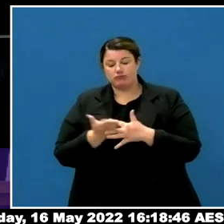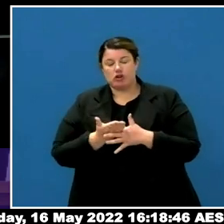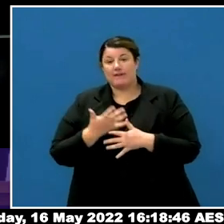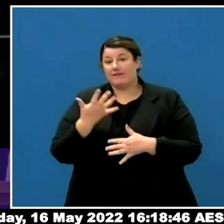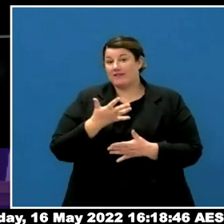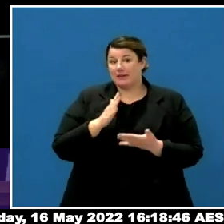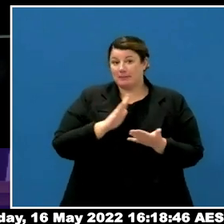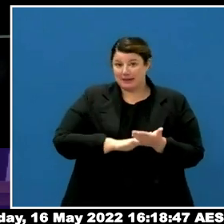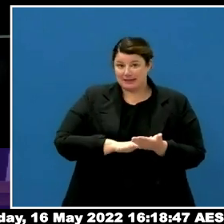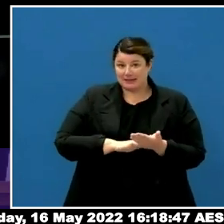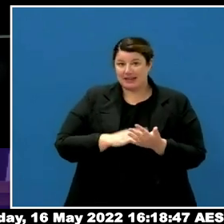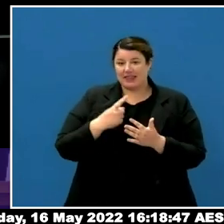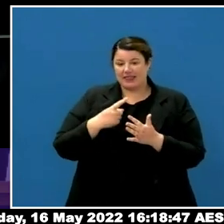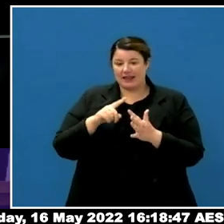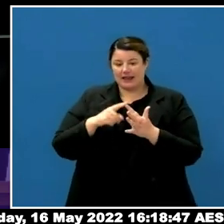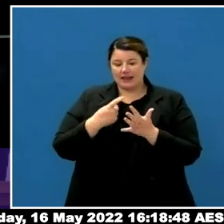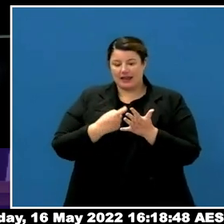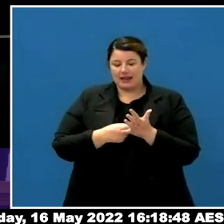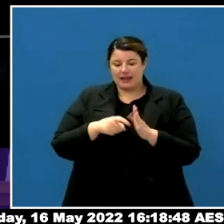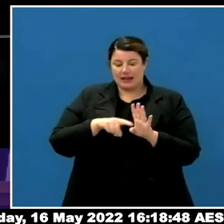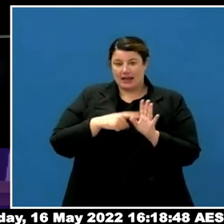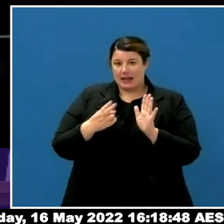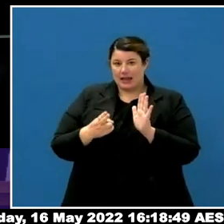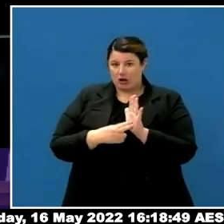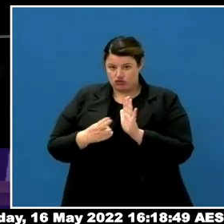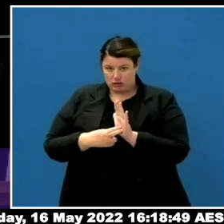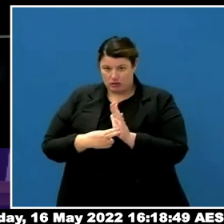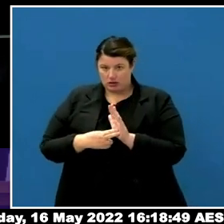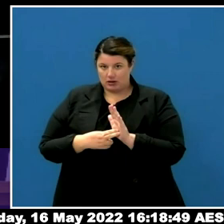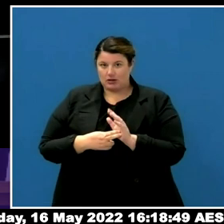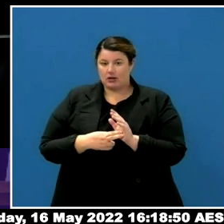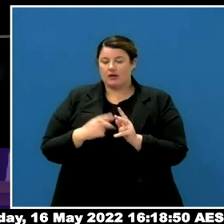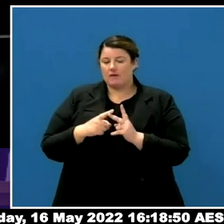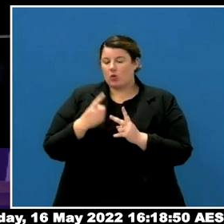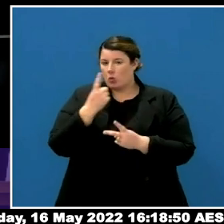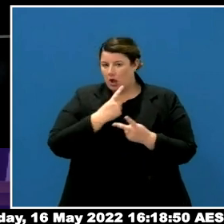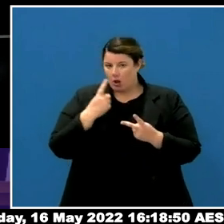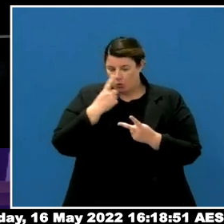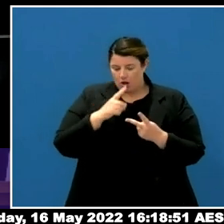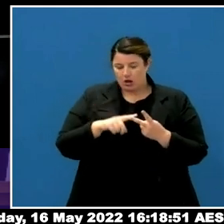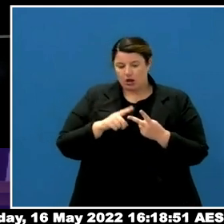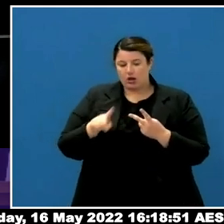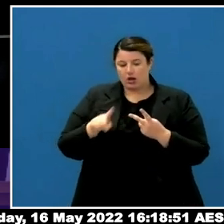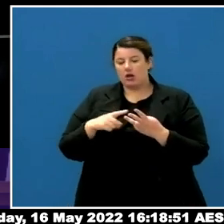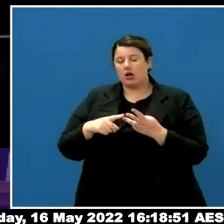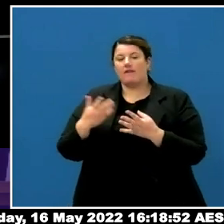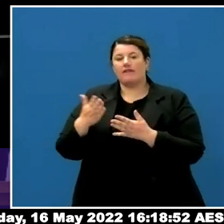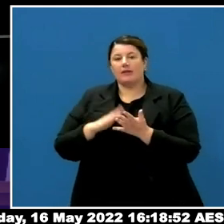1.45 to 2.45, followed by another 15 minute break, and then the evidence of Samantha